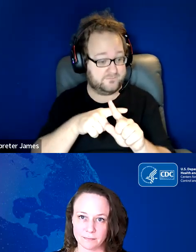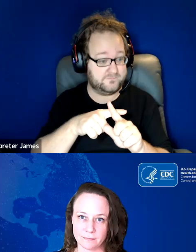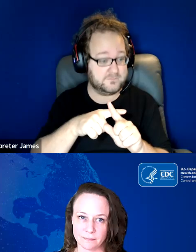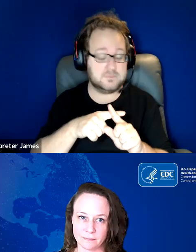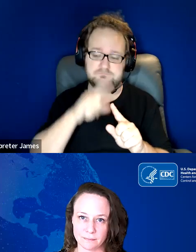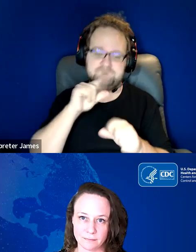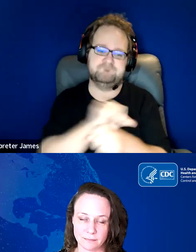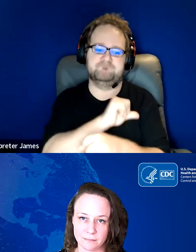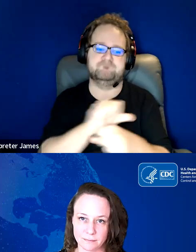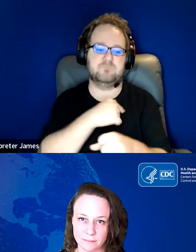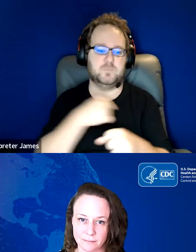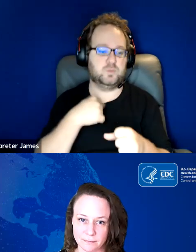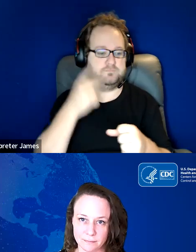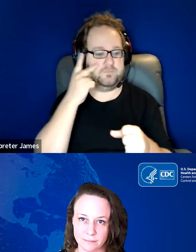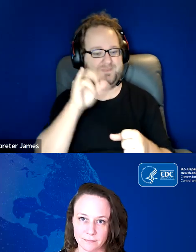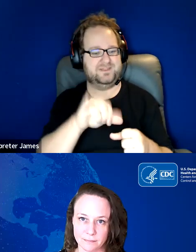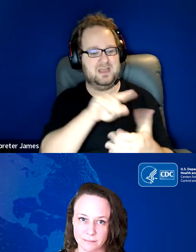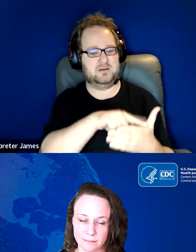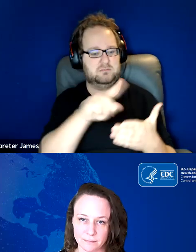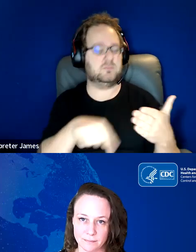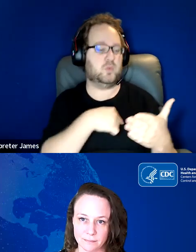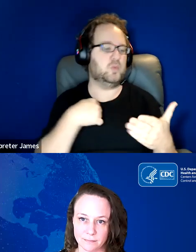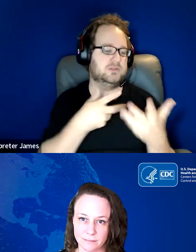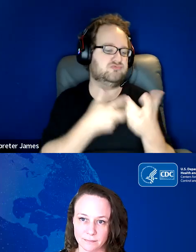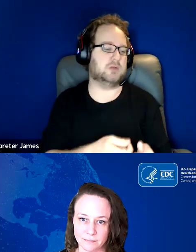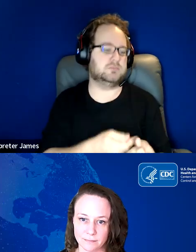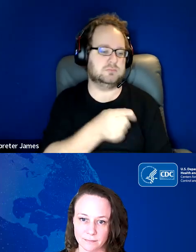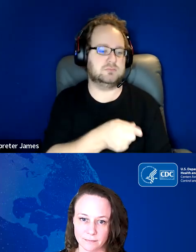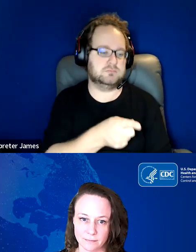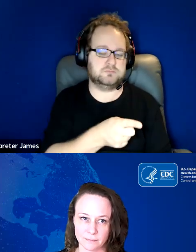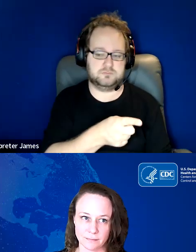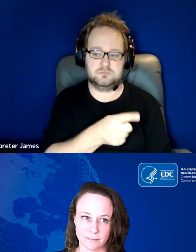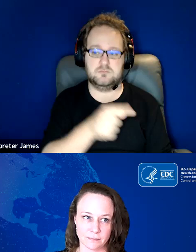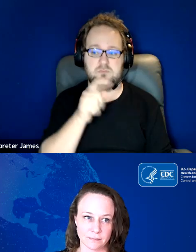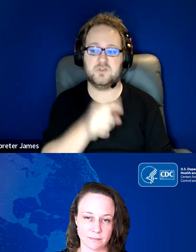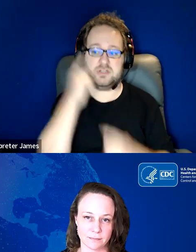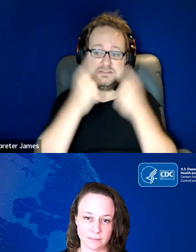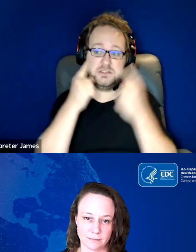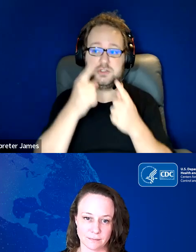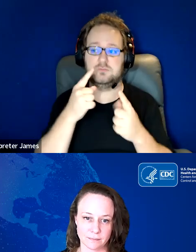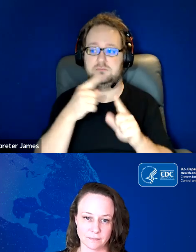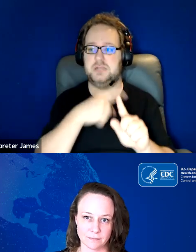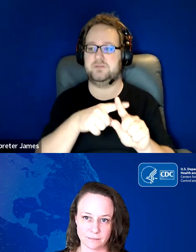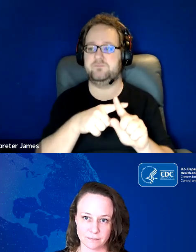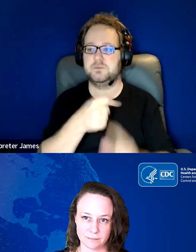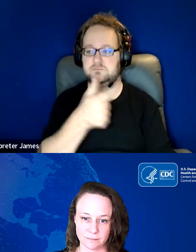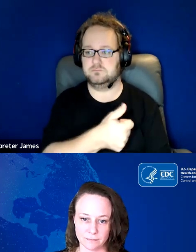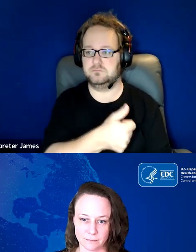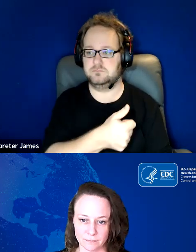the outcome, the rust of that test and you should consider yourself infected with COVID and take those steps to